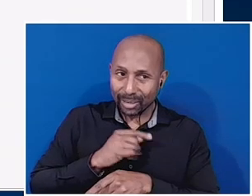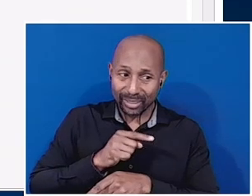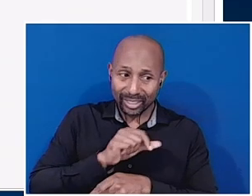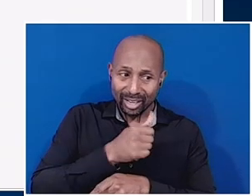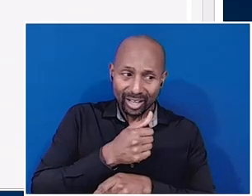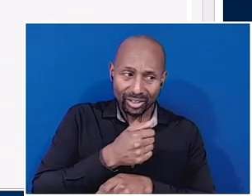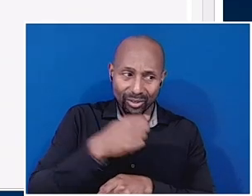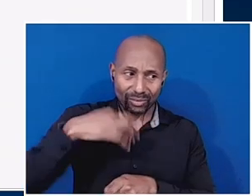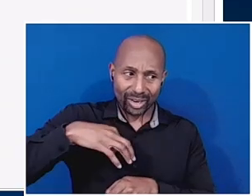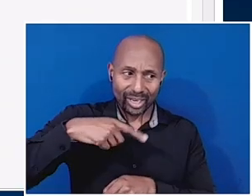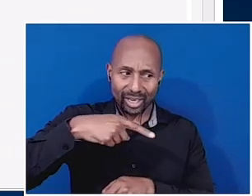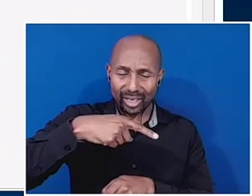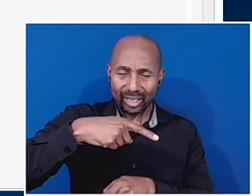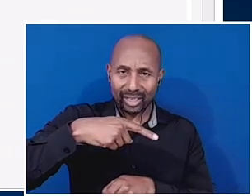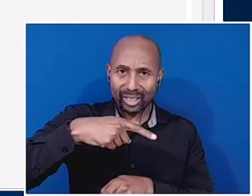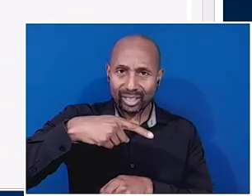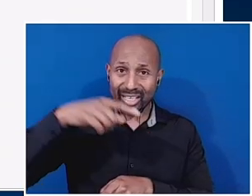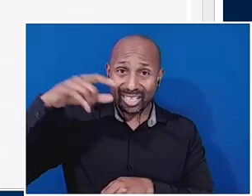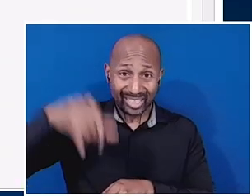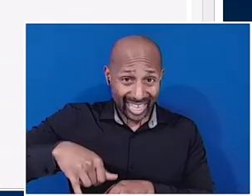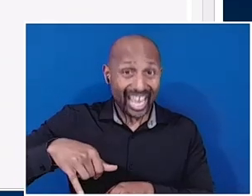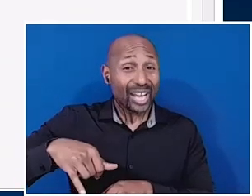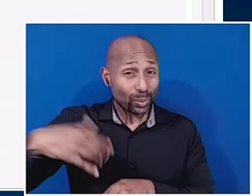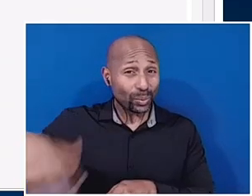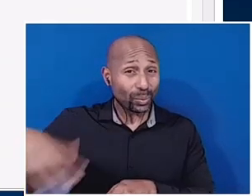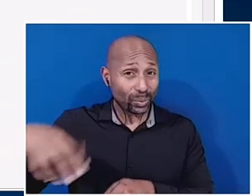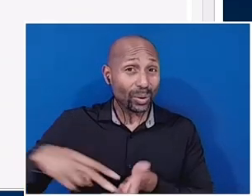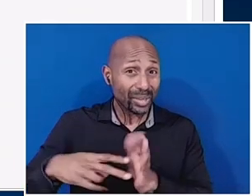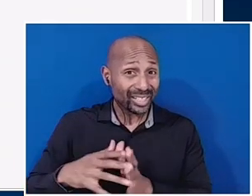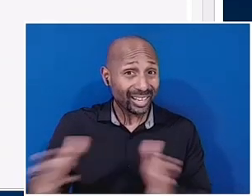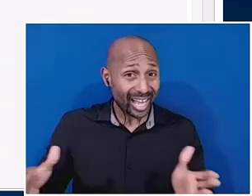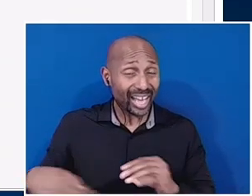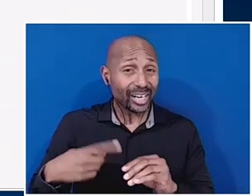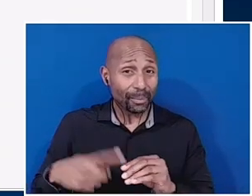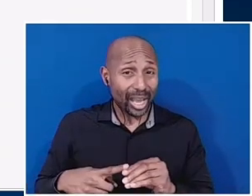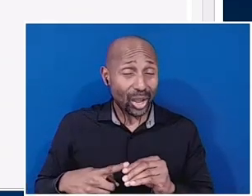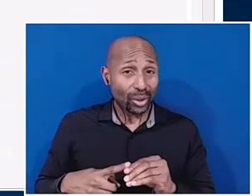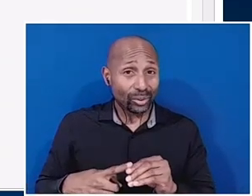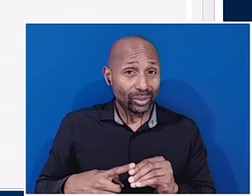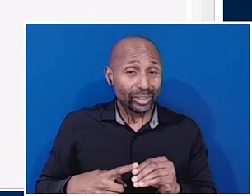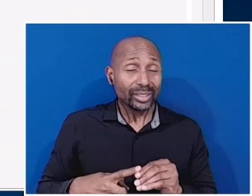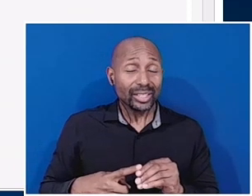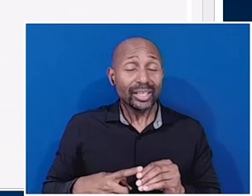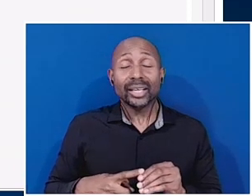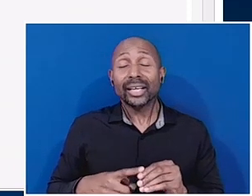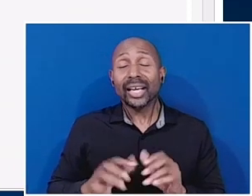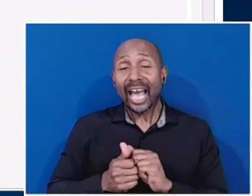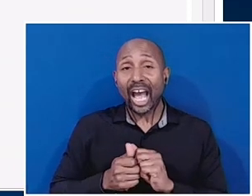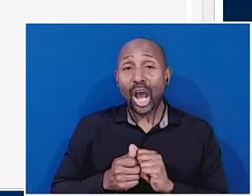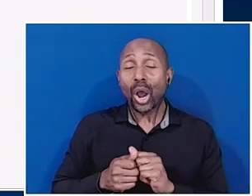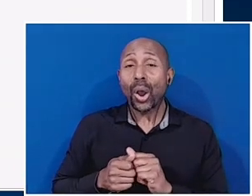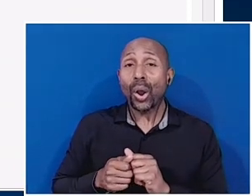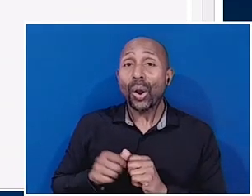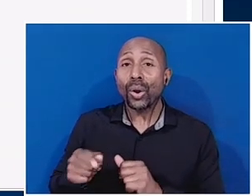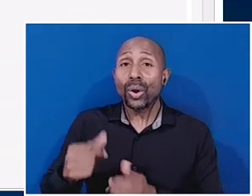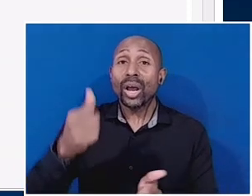tells you a lot about the consistency and the rigor of the accreditors enforcement